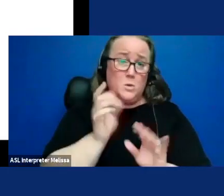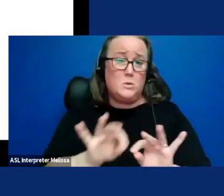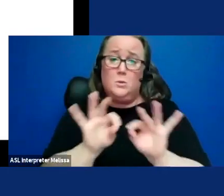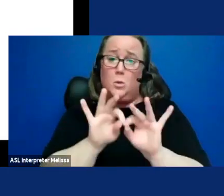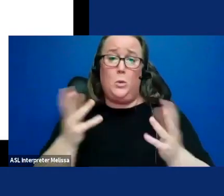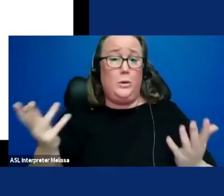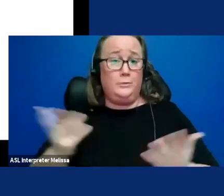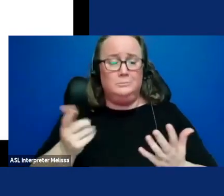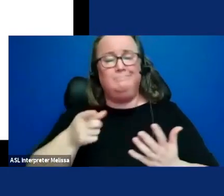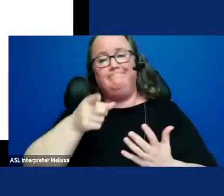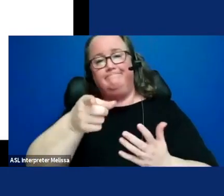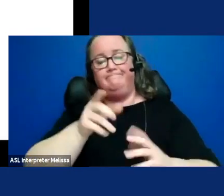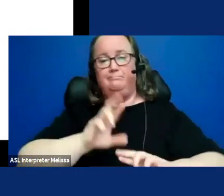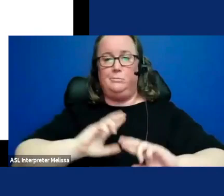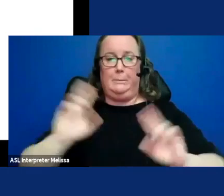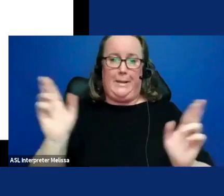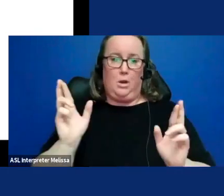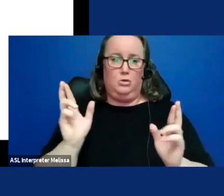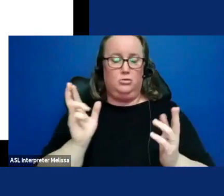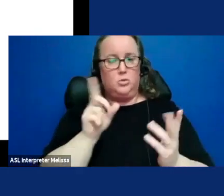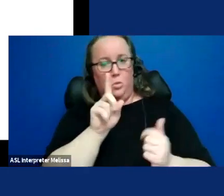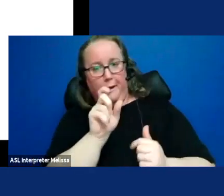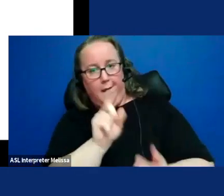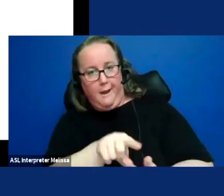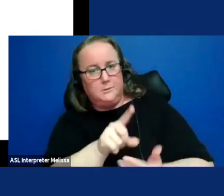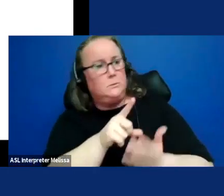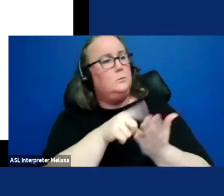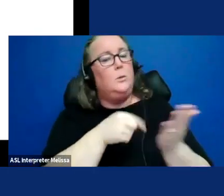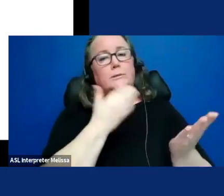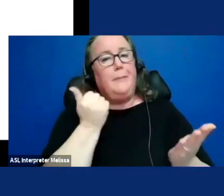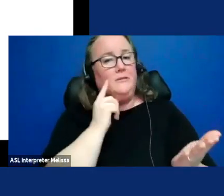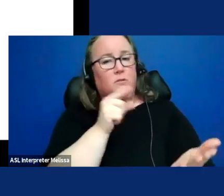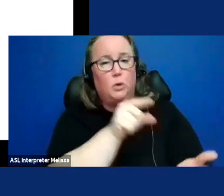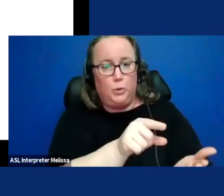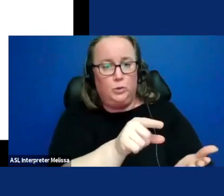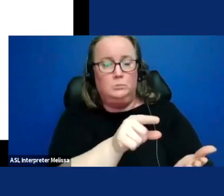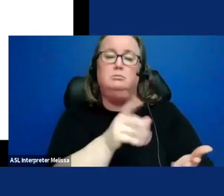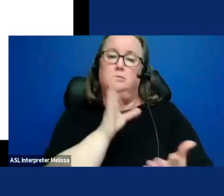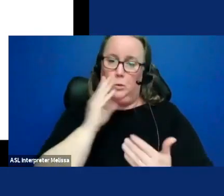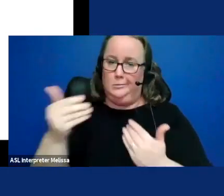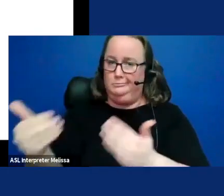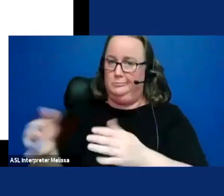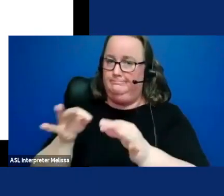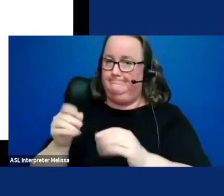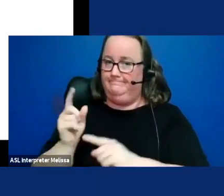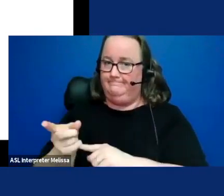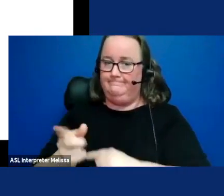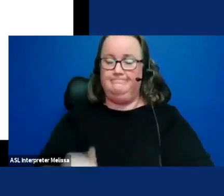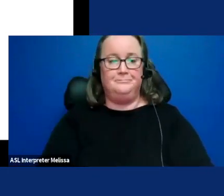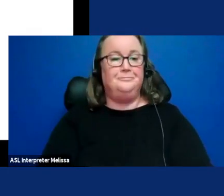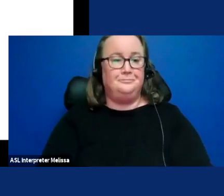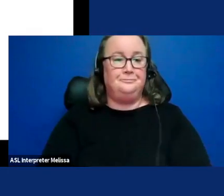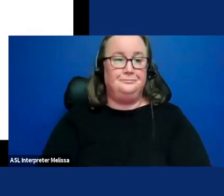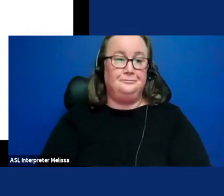ask the individual person what works best for them and we're going to talk about that briefly next. Next slide, please.